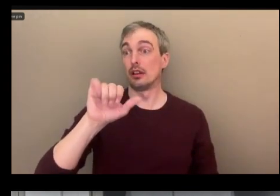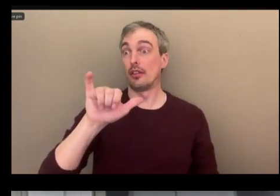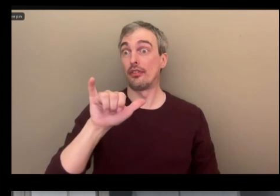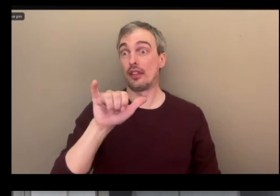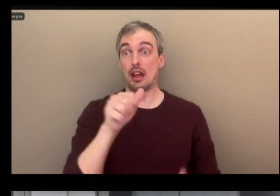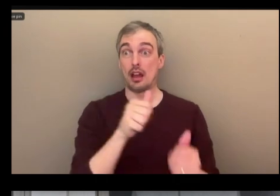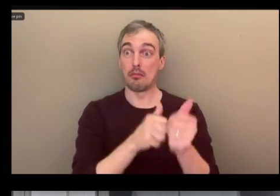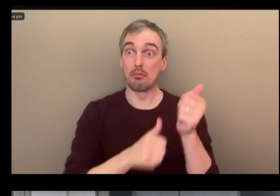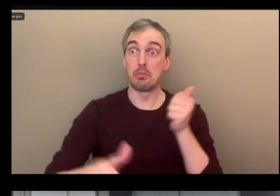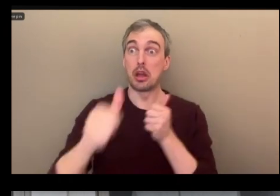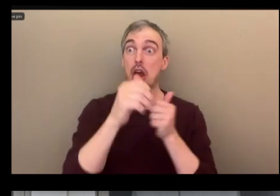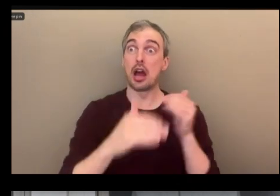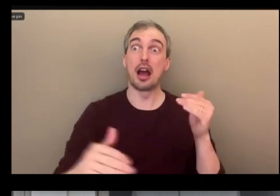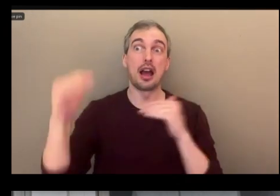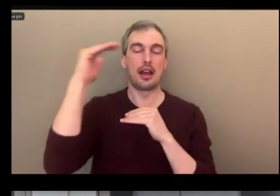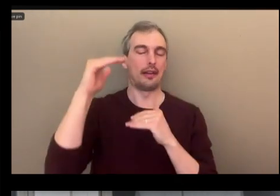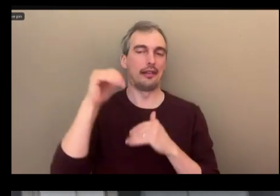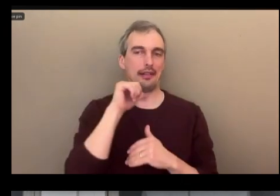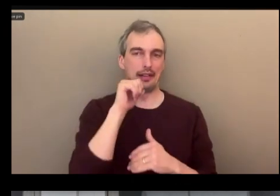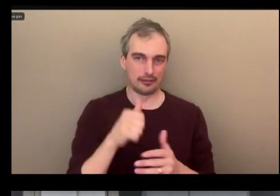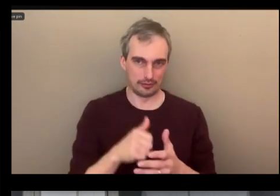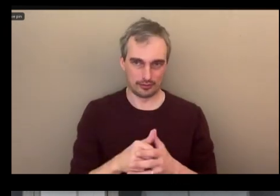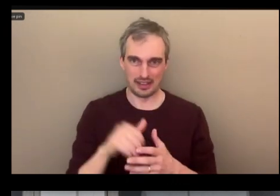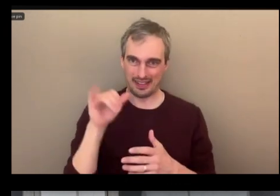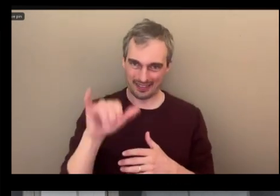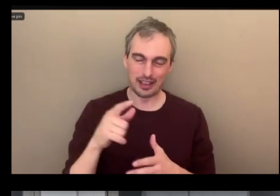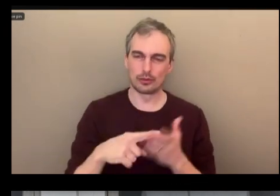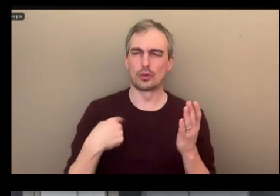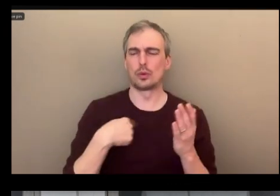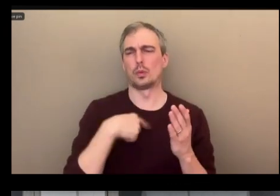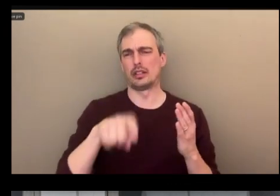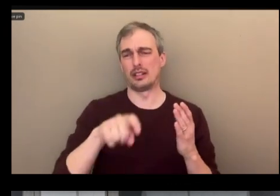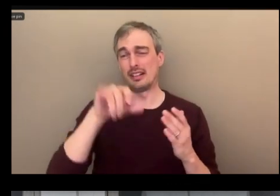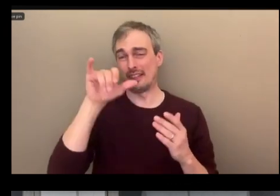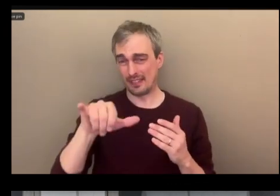disabilities and how they are using the devices they want to use on our network.